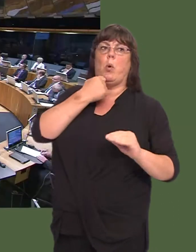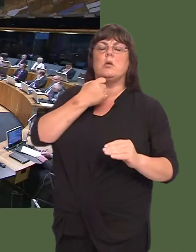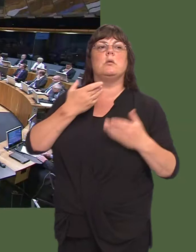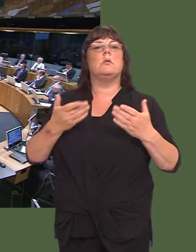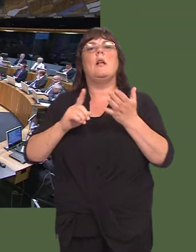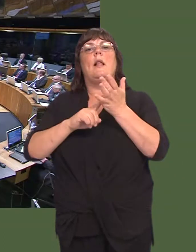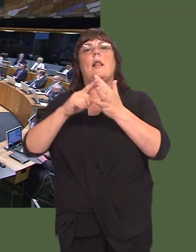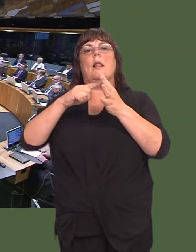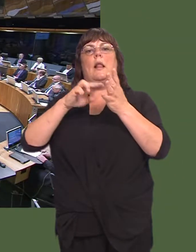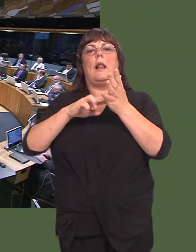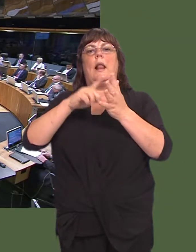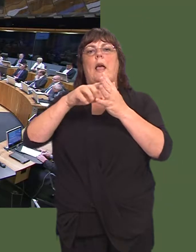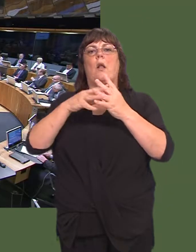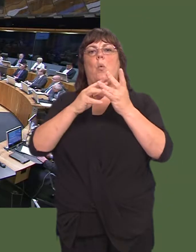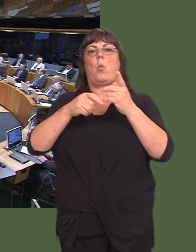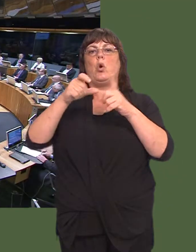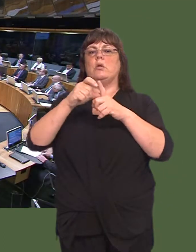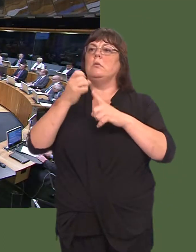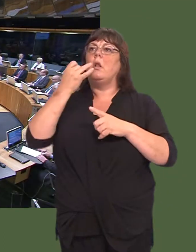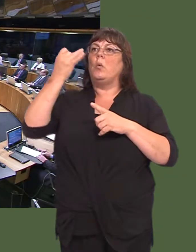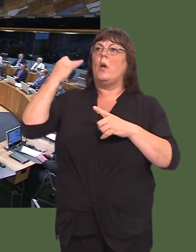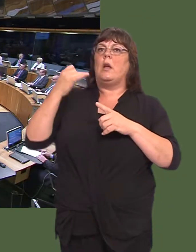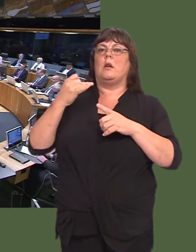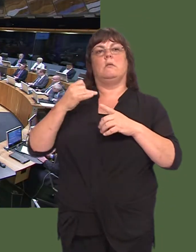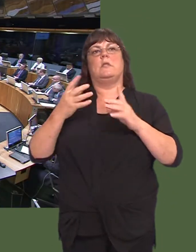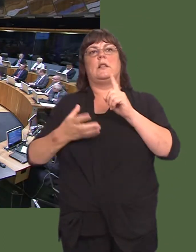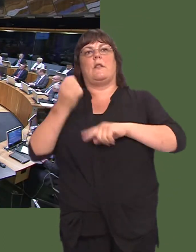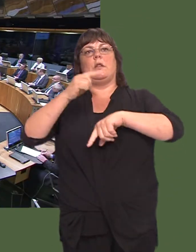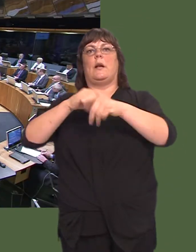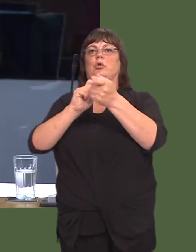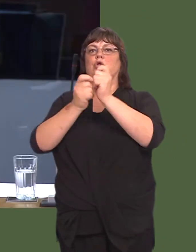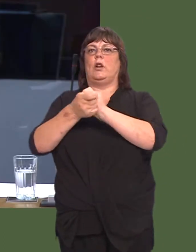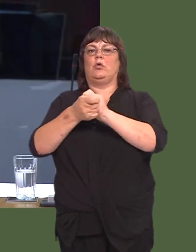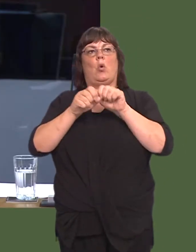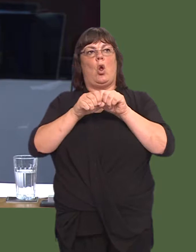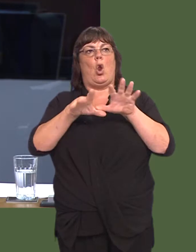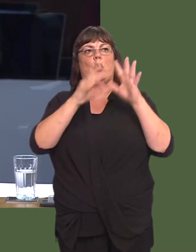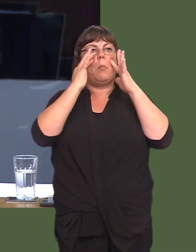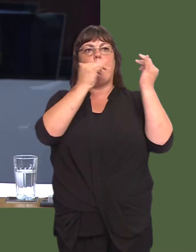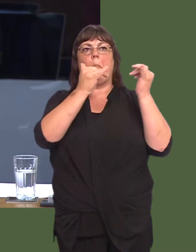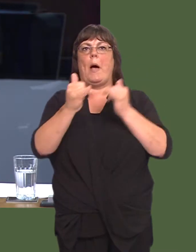Last week, the successful Time to Change campaign launched a pilot scheme in nine schools to